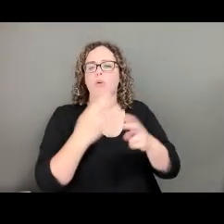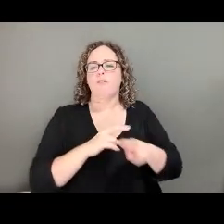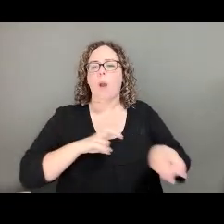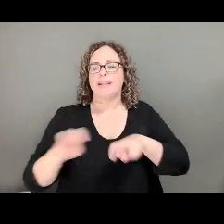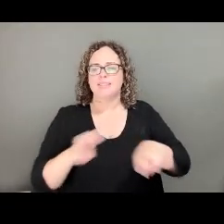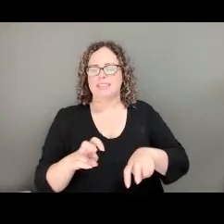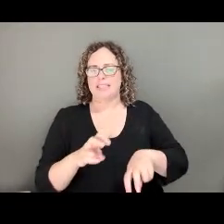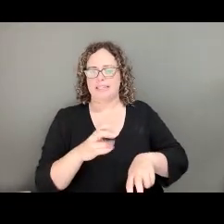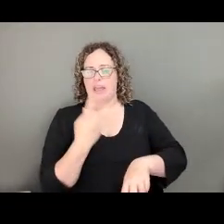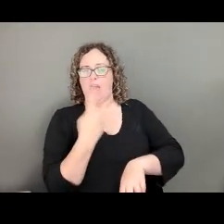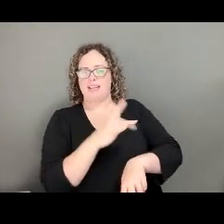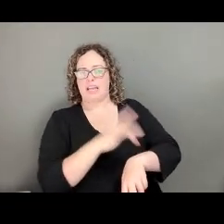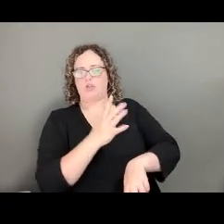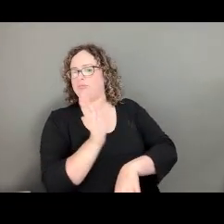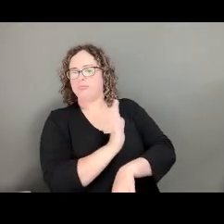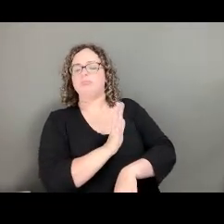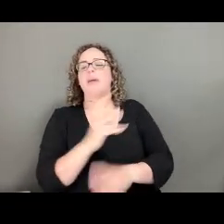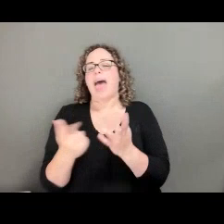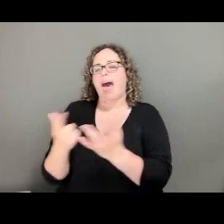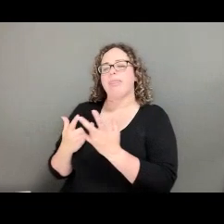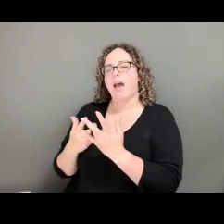and that may.